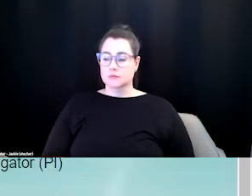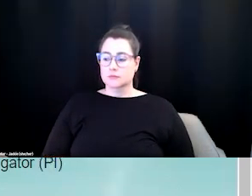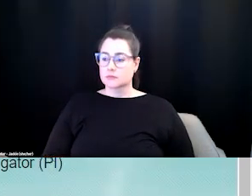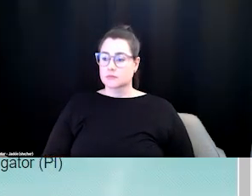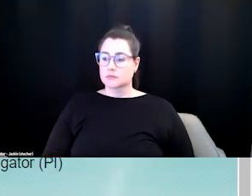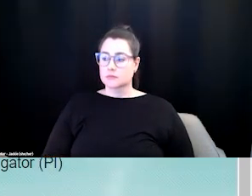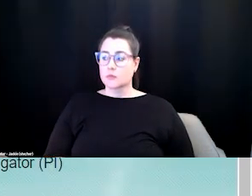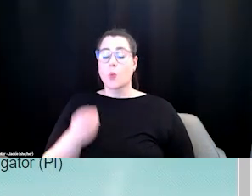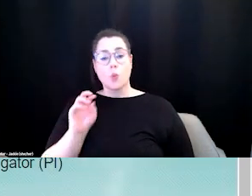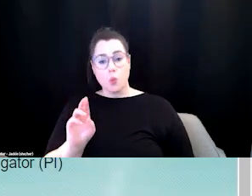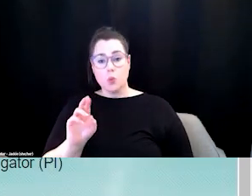Or you can use the breadcrumbs up top.